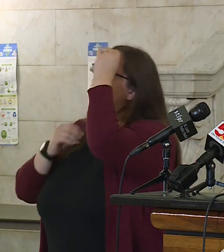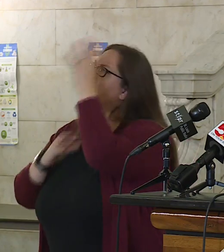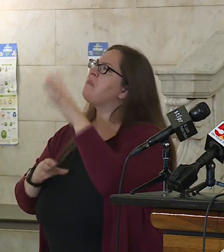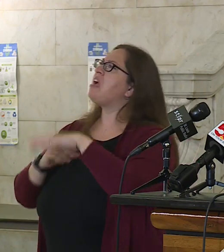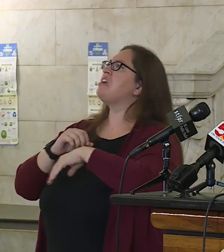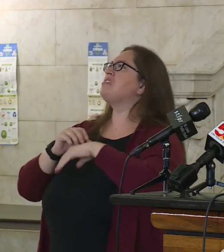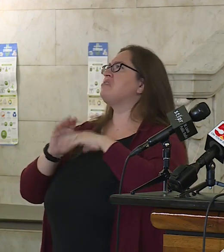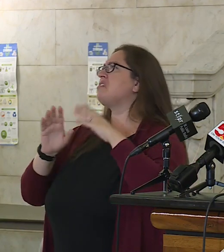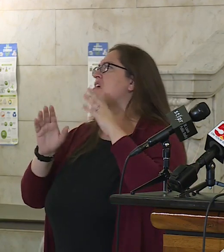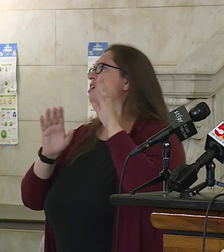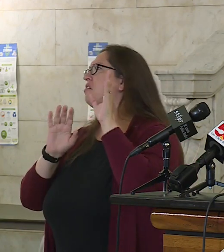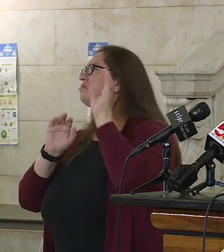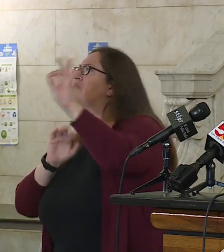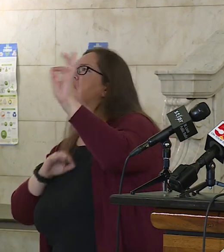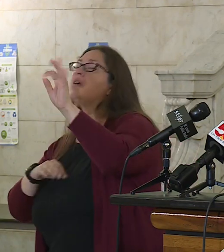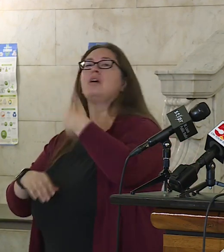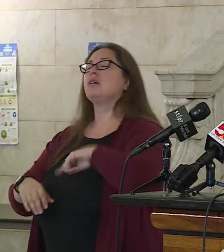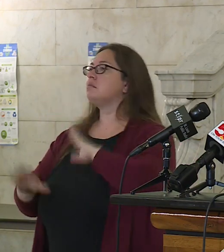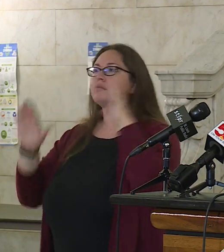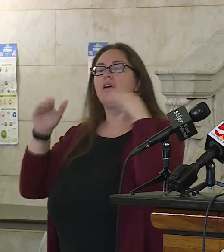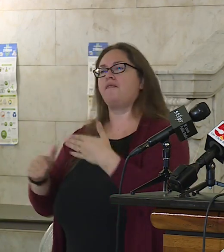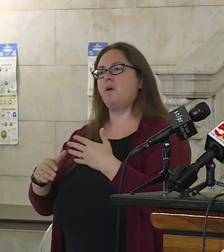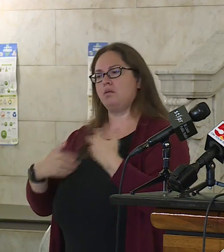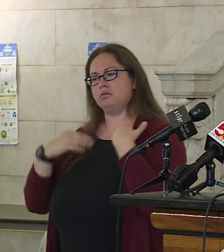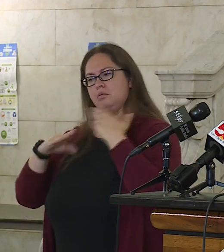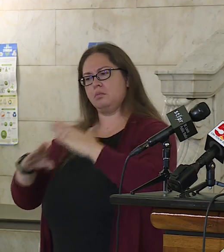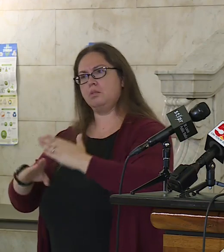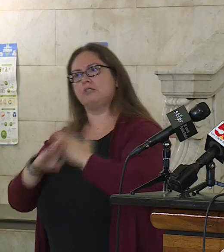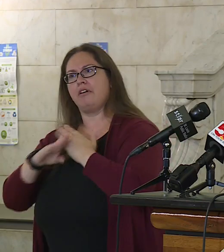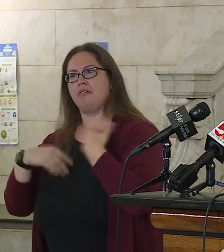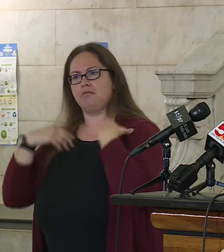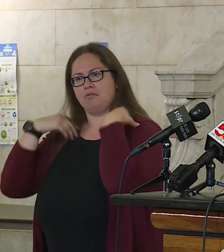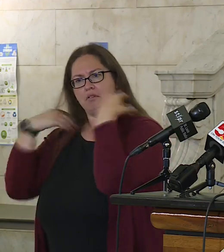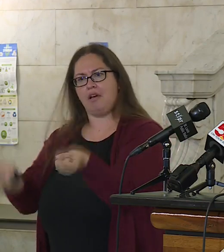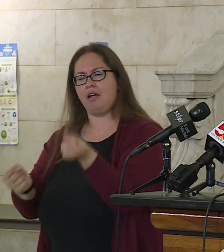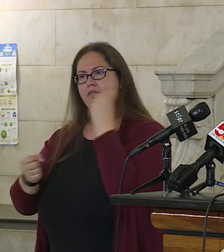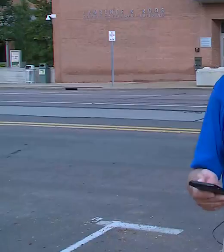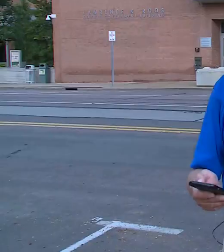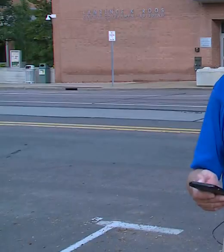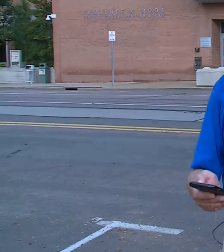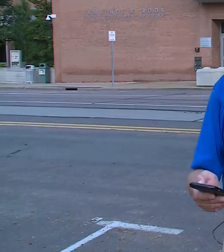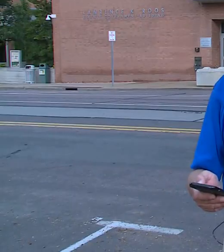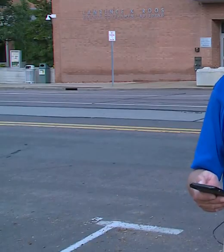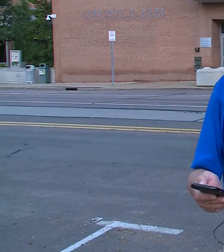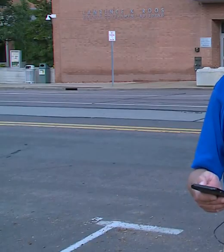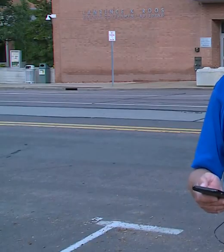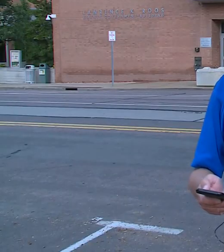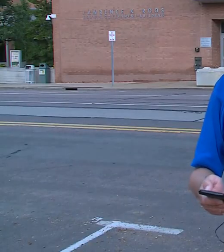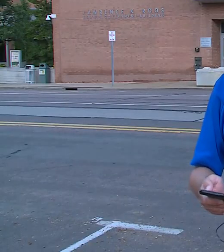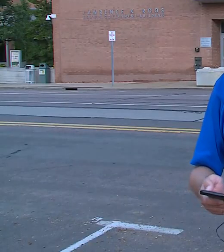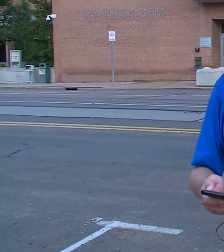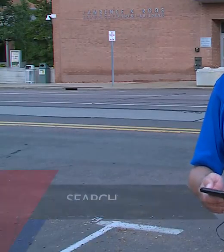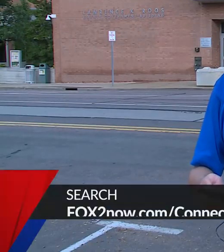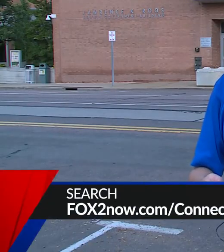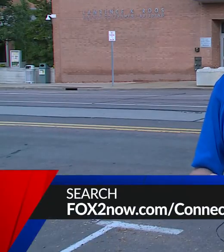SUPPORTERS OF THE PATH OF THE PREVIOUS PRESIDENT. HOLD ON TIGHT THE BOMBAST LASER FOCUSED ON PROTECTING